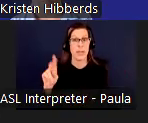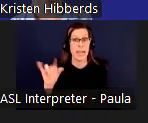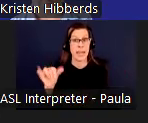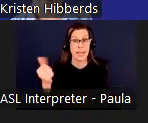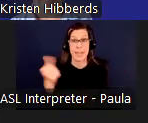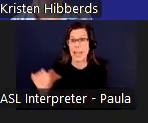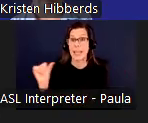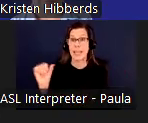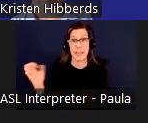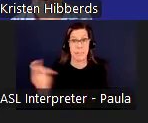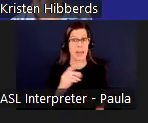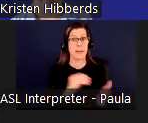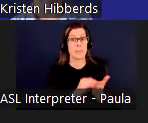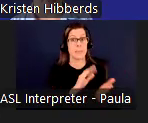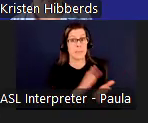So thank you. Perfect. Yes.